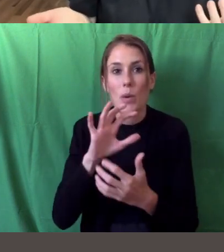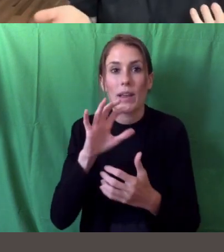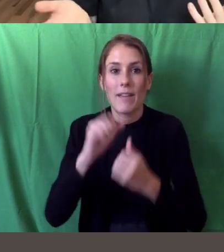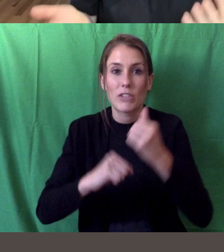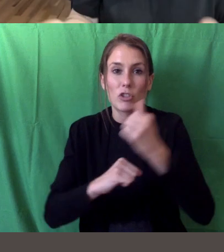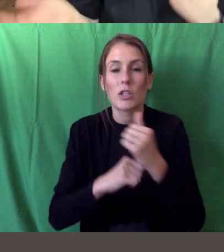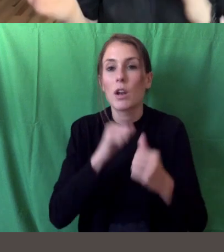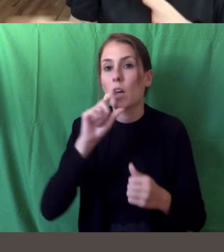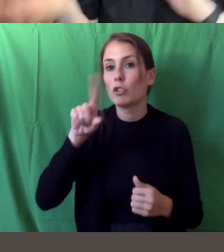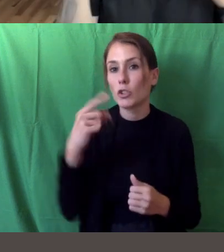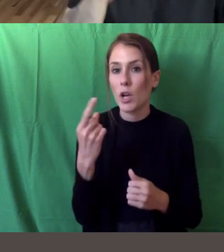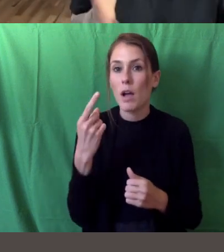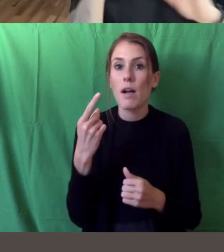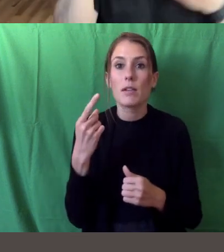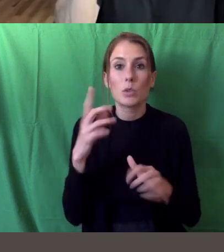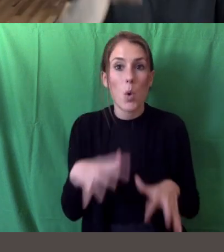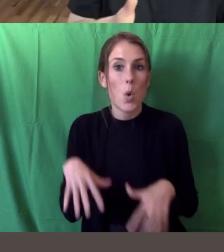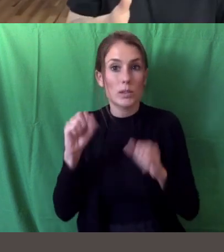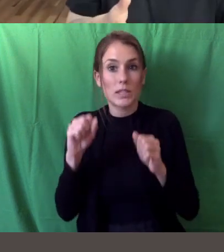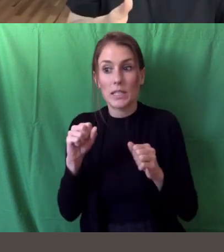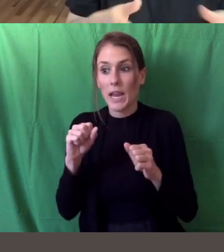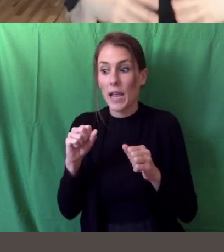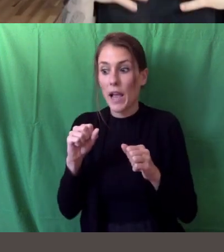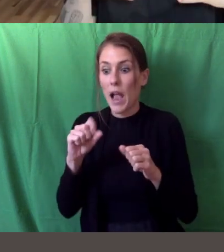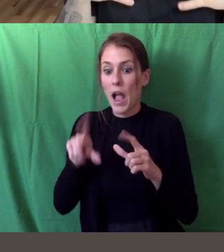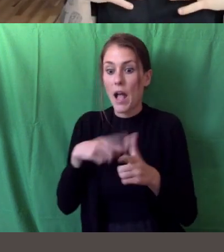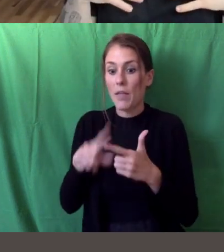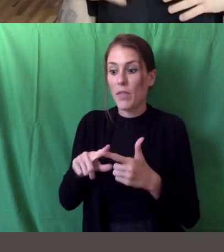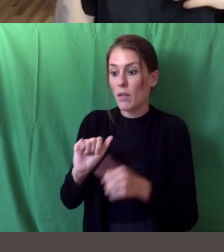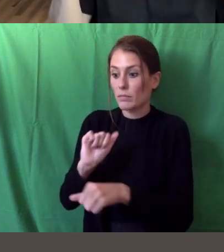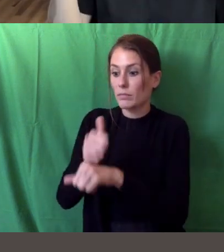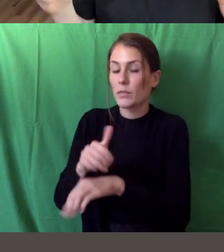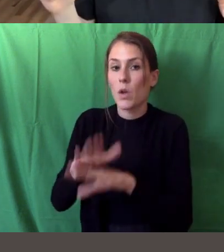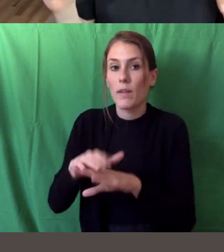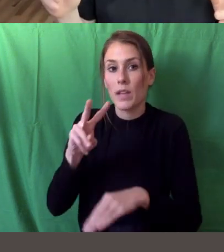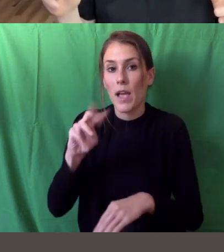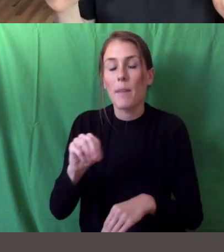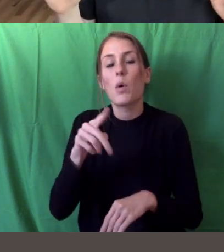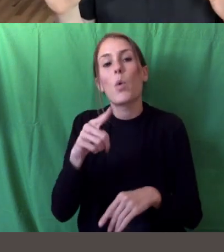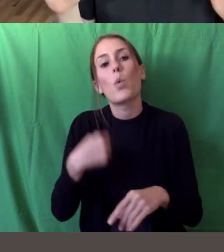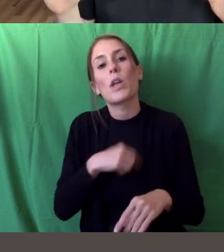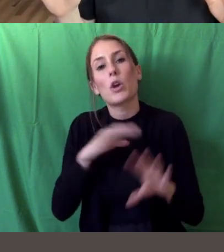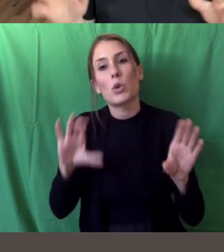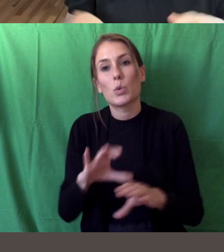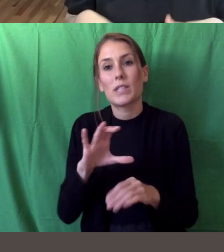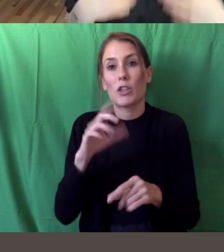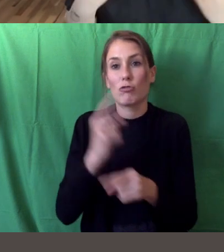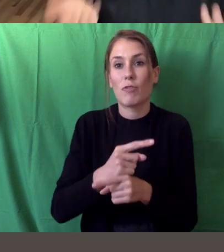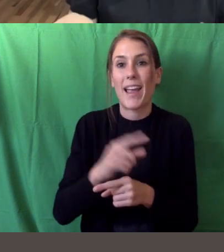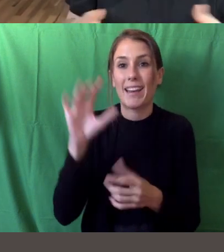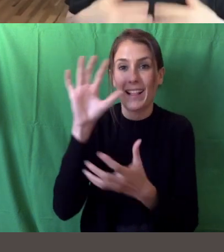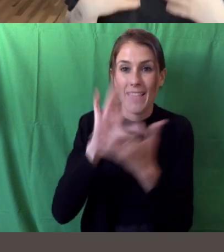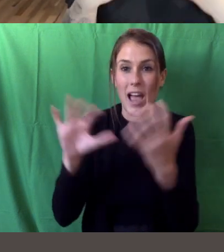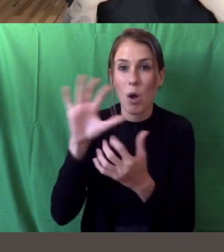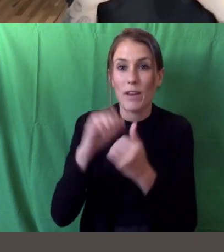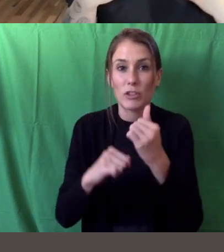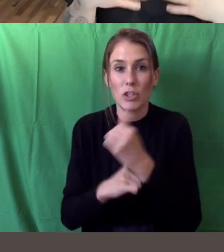it's not just hosting your stuff and throwing it on a VM. We're using kind of the right cloud resources so that you have all of that monitoring infrastructure.